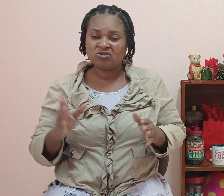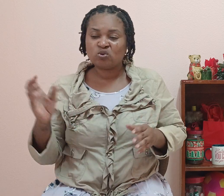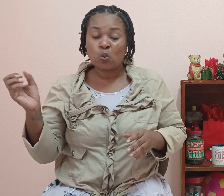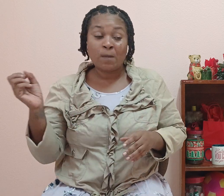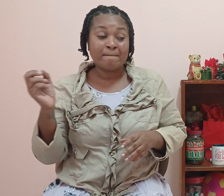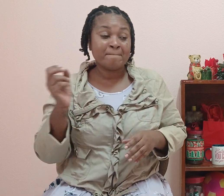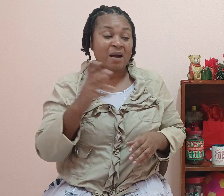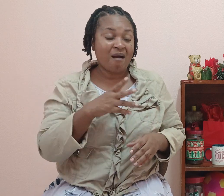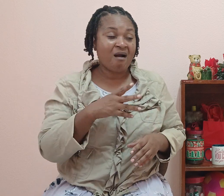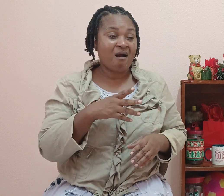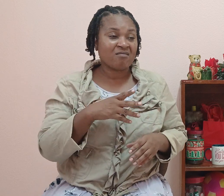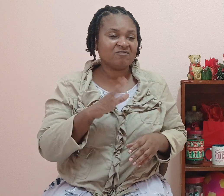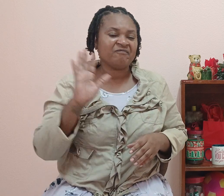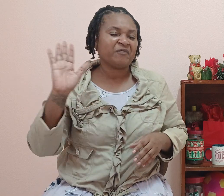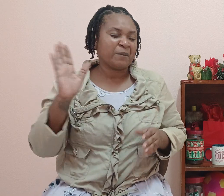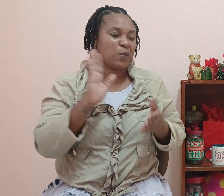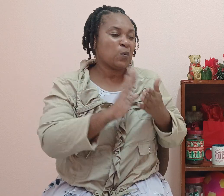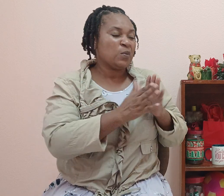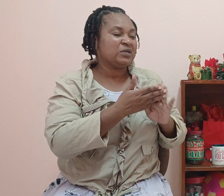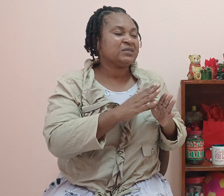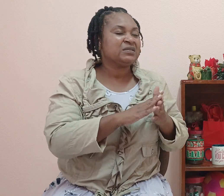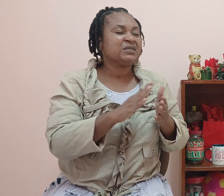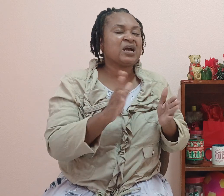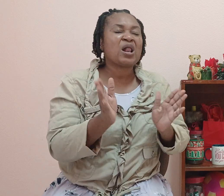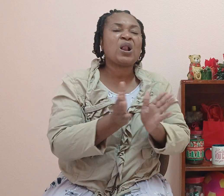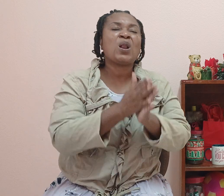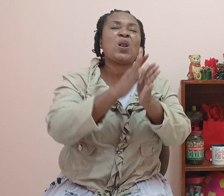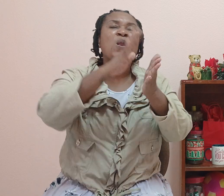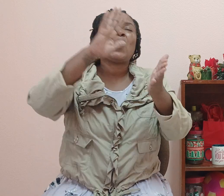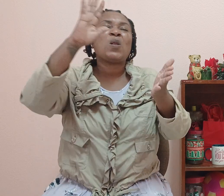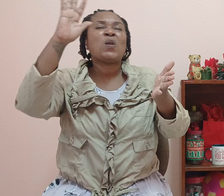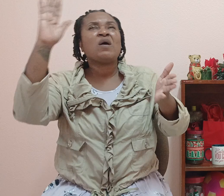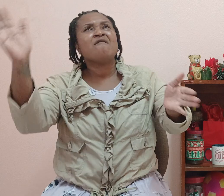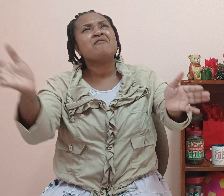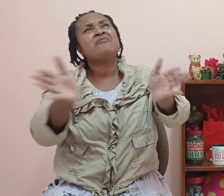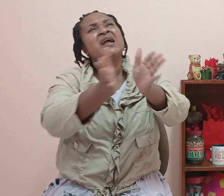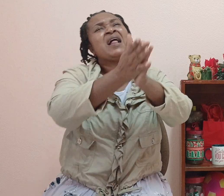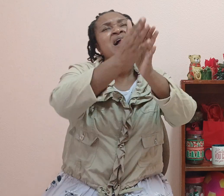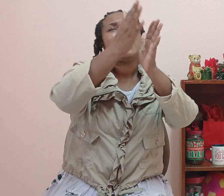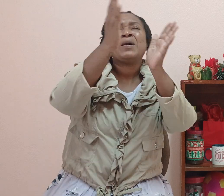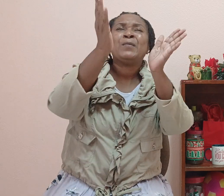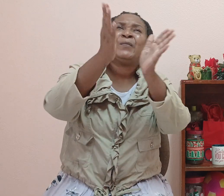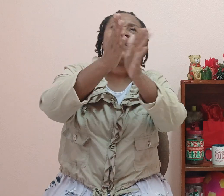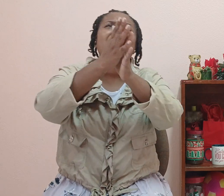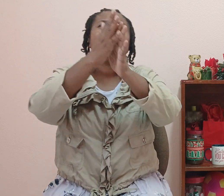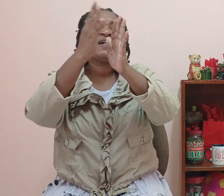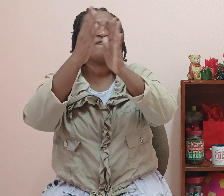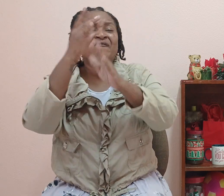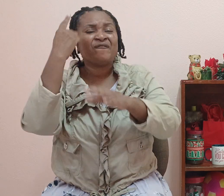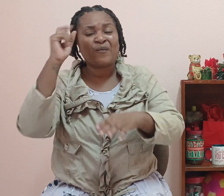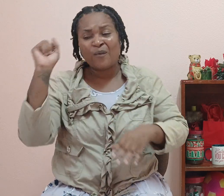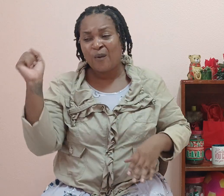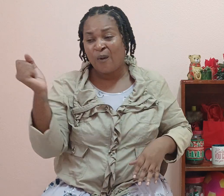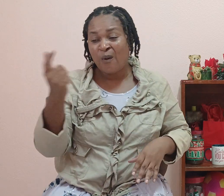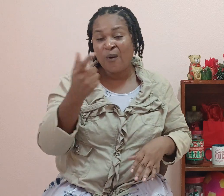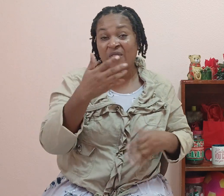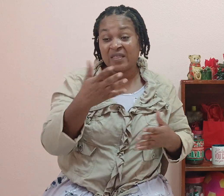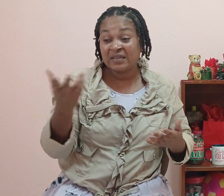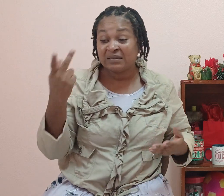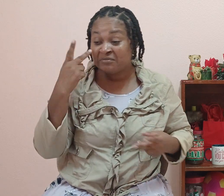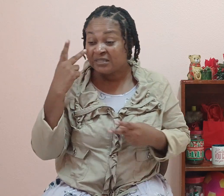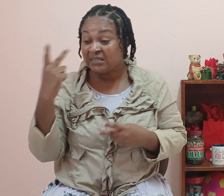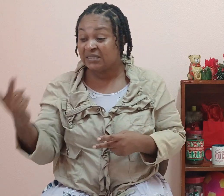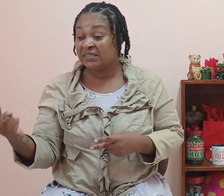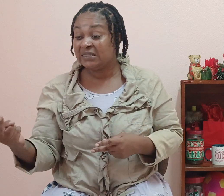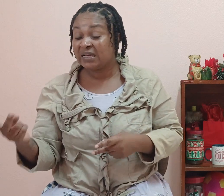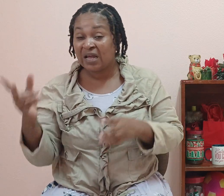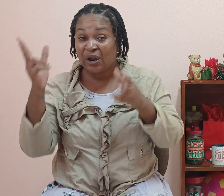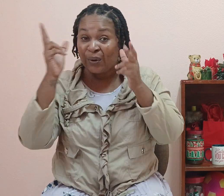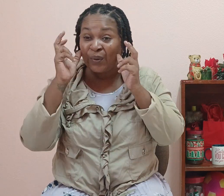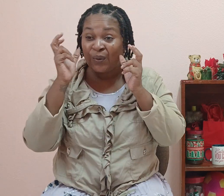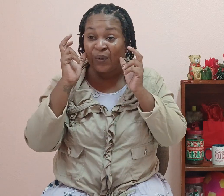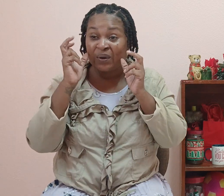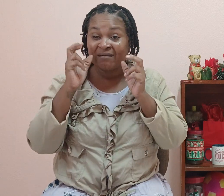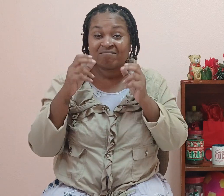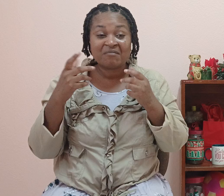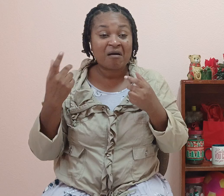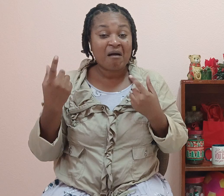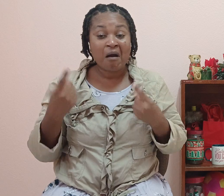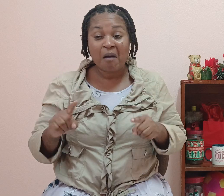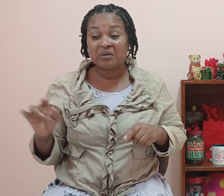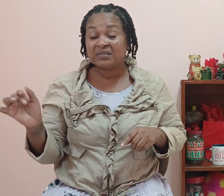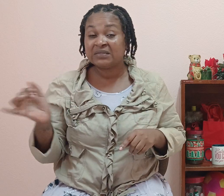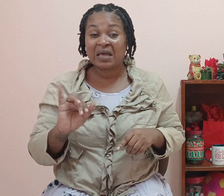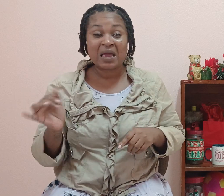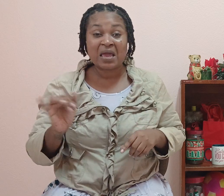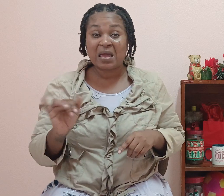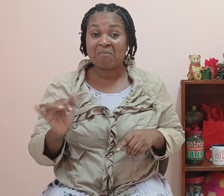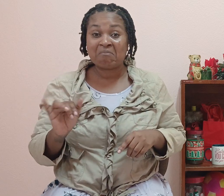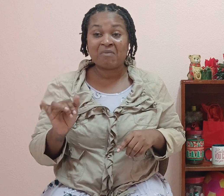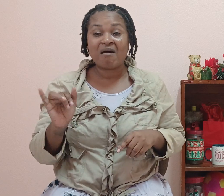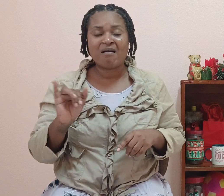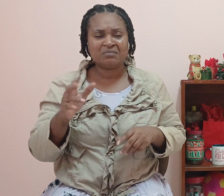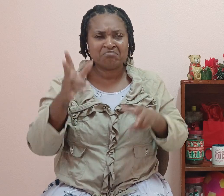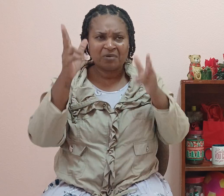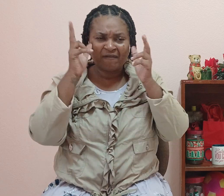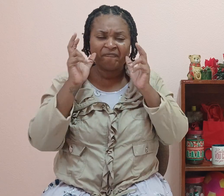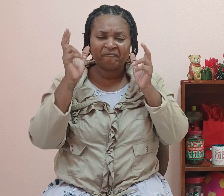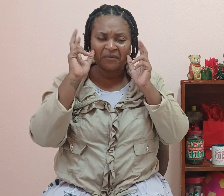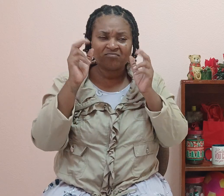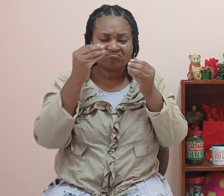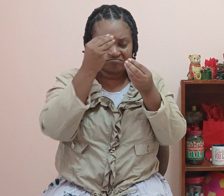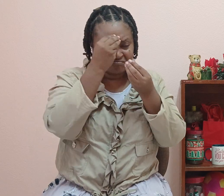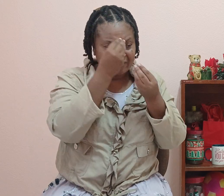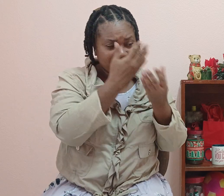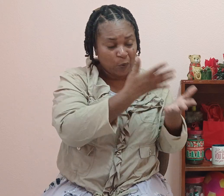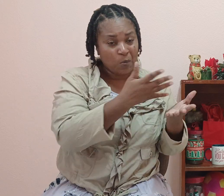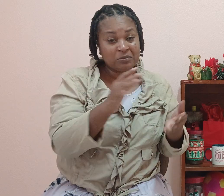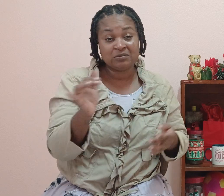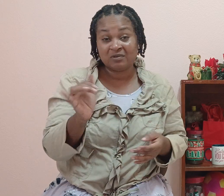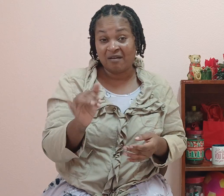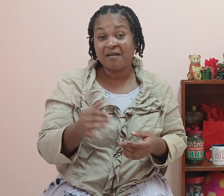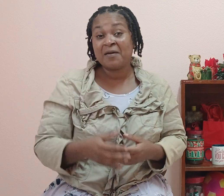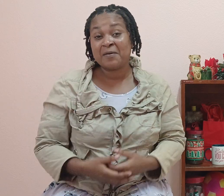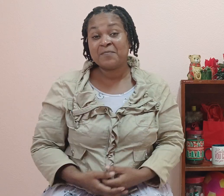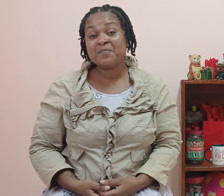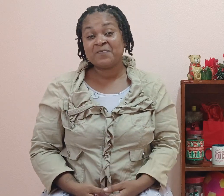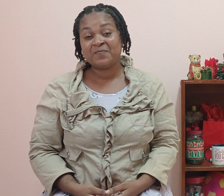and praising God for all the things they had heard and seen, which were just as they had been told.